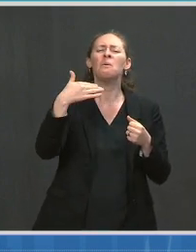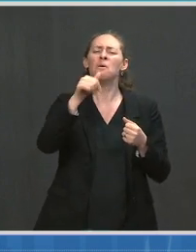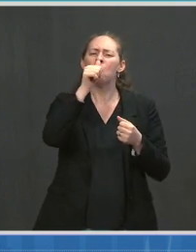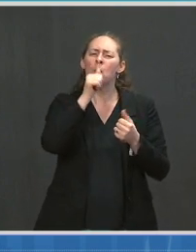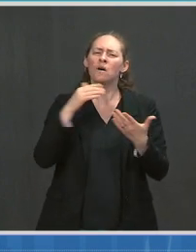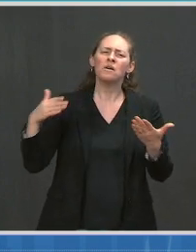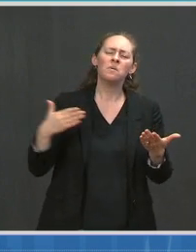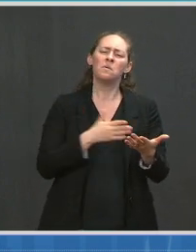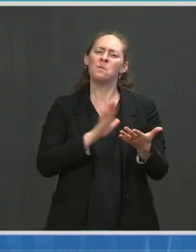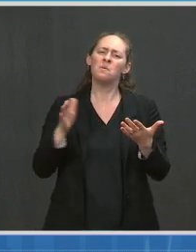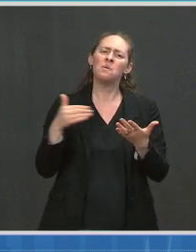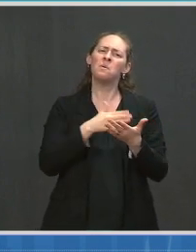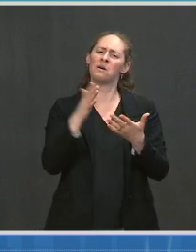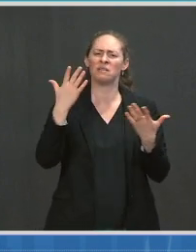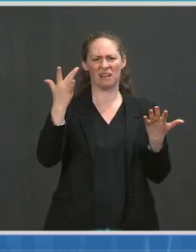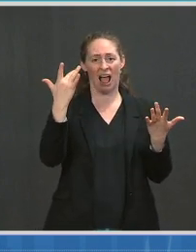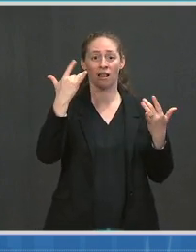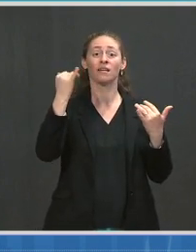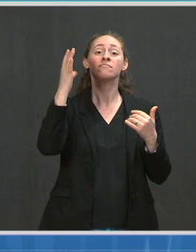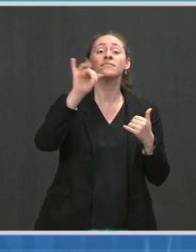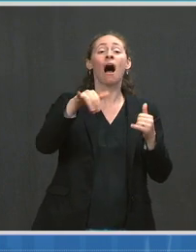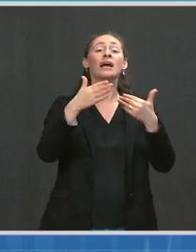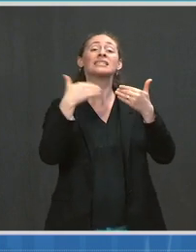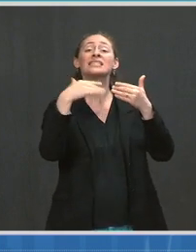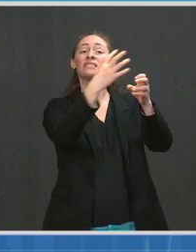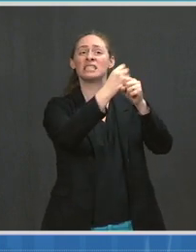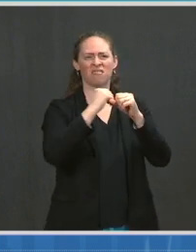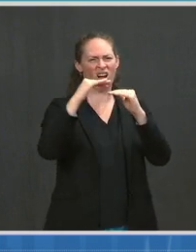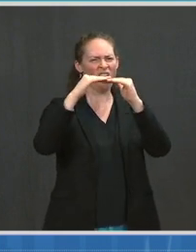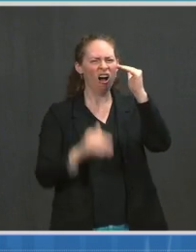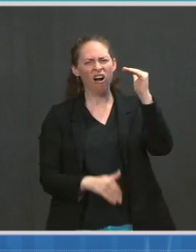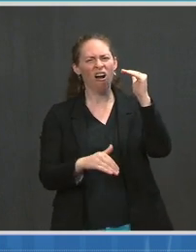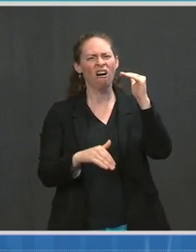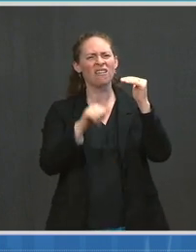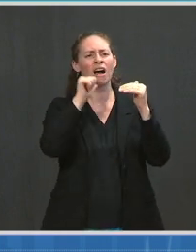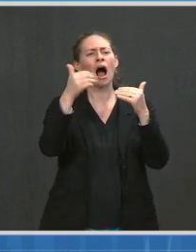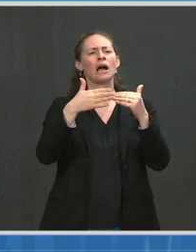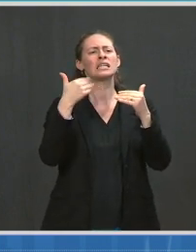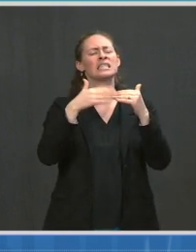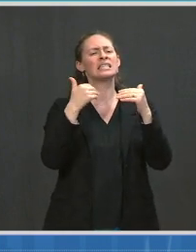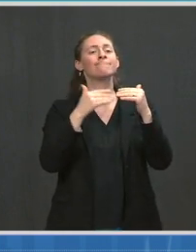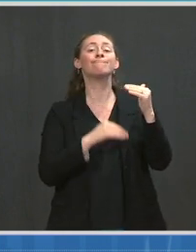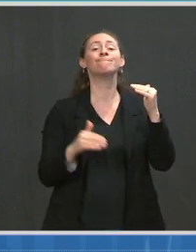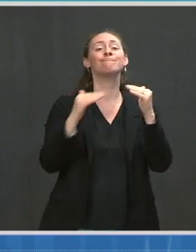which have been further exacerbated during the pandemic. And I worry that these disparities